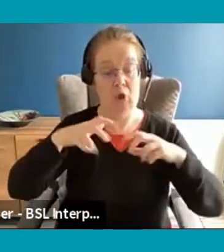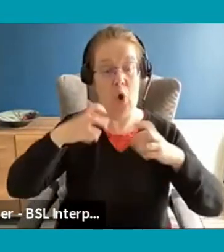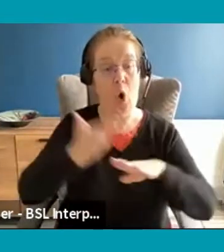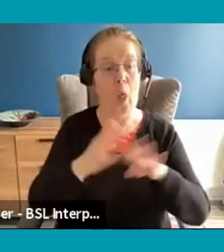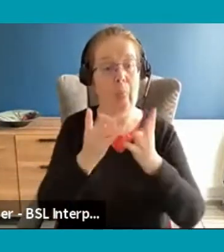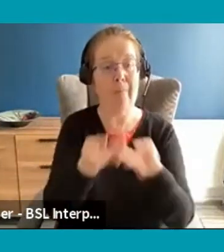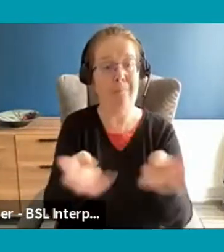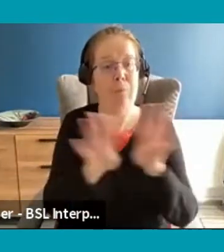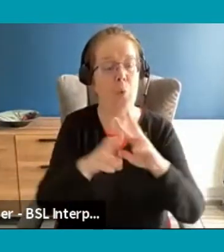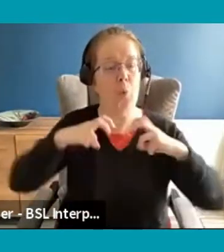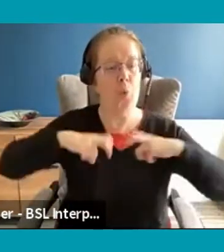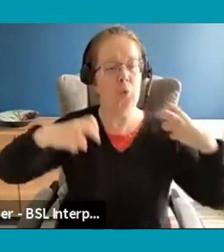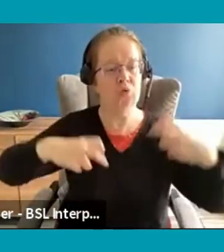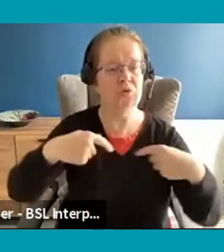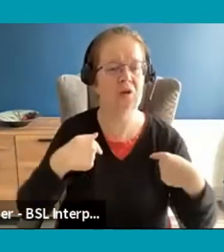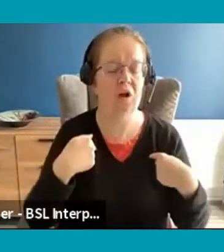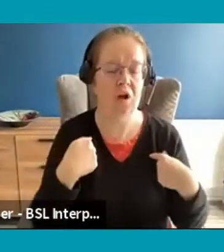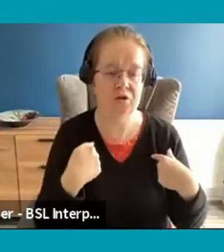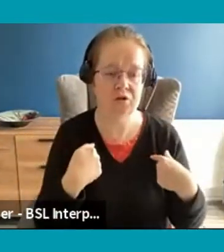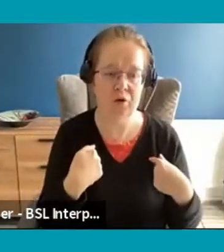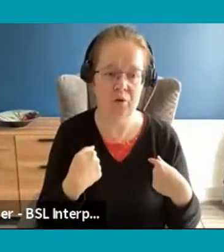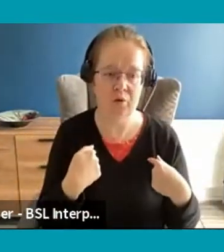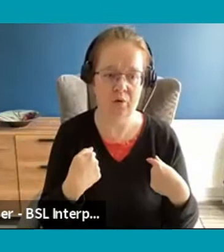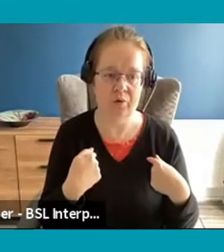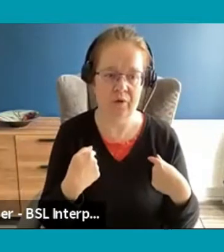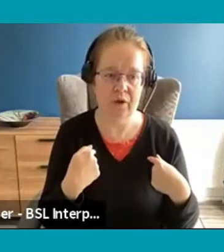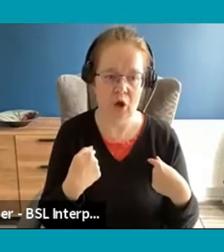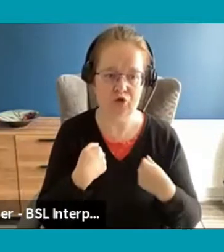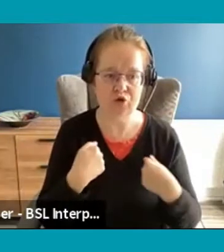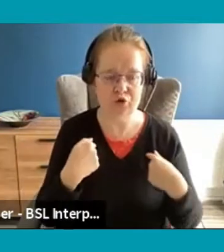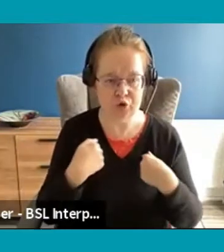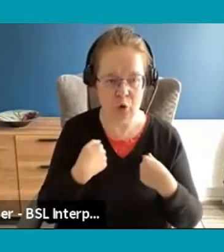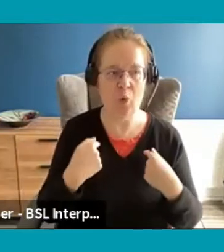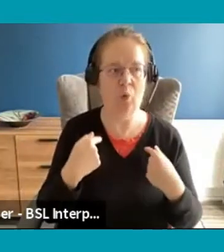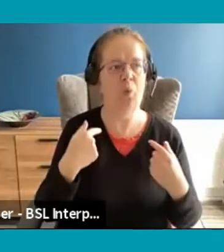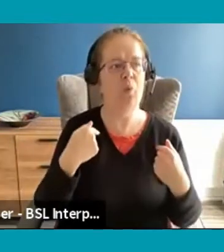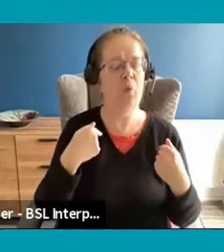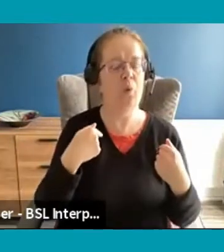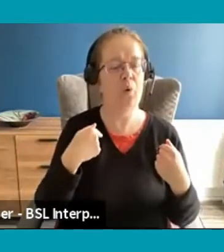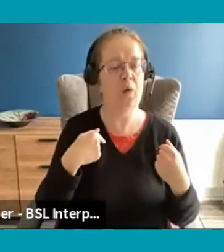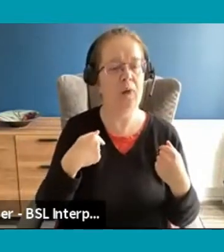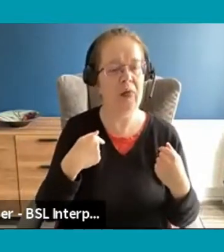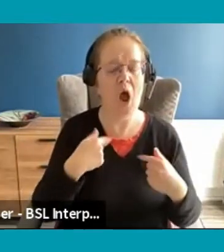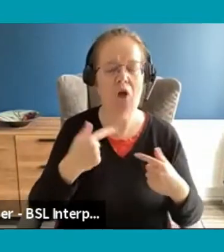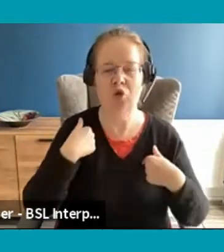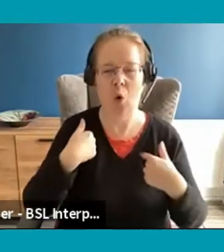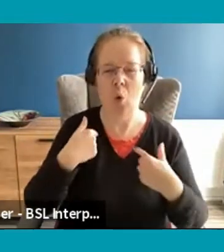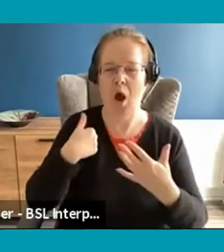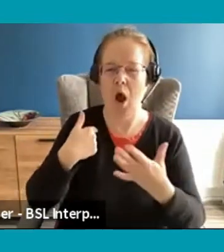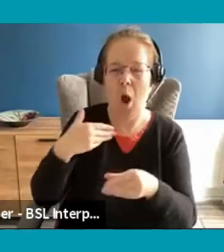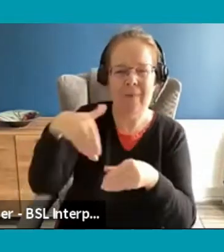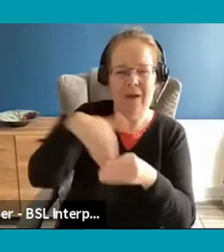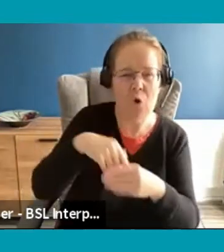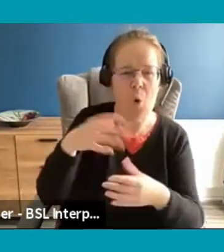So kind of whatever I say goes in a sense as regards to recruitment and employment for people with disability,